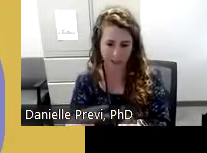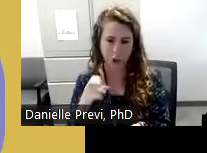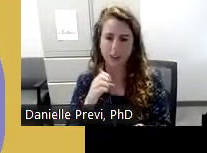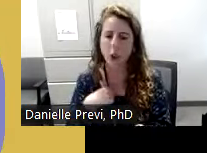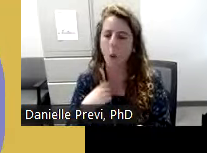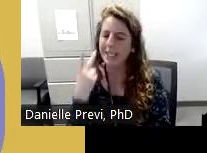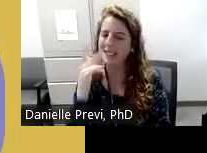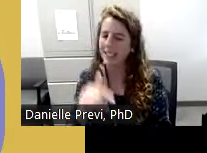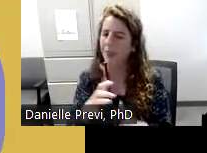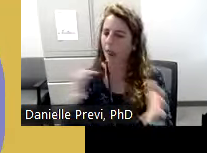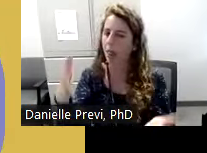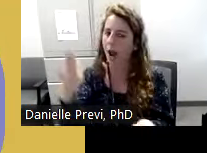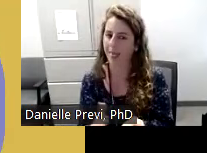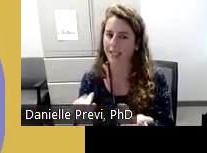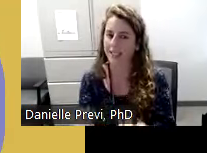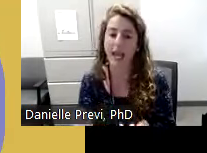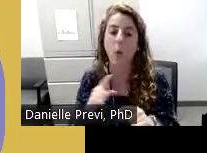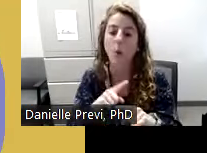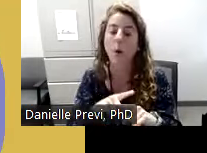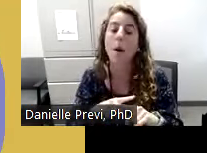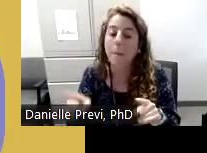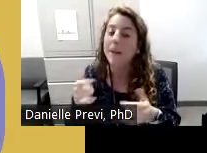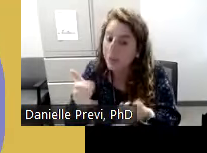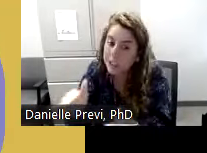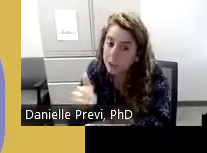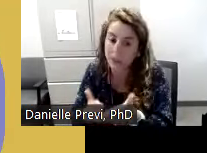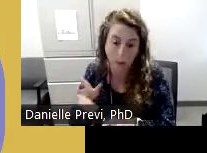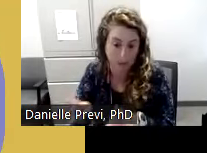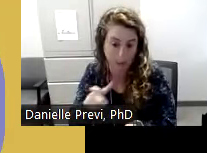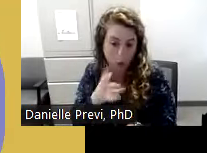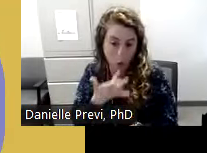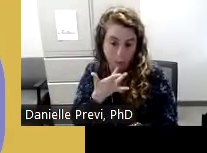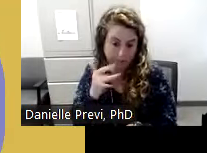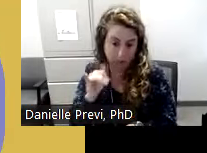It has a negative connotation and I see that a lot less nowadays but there